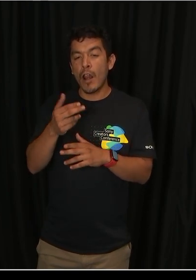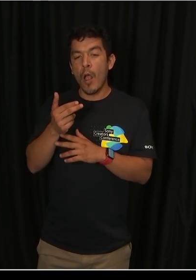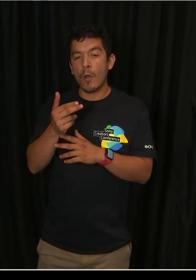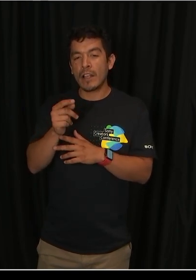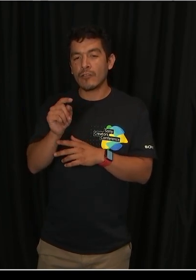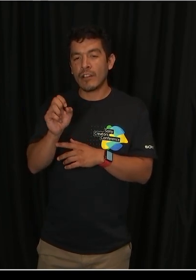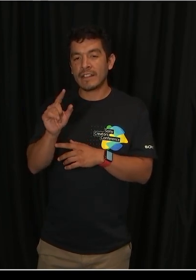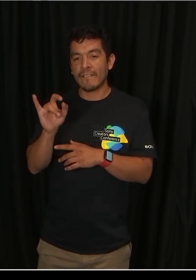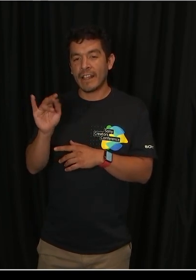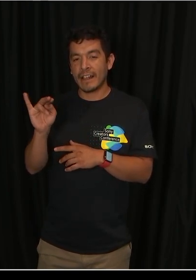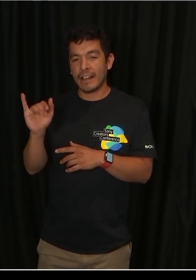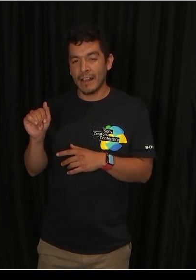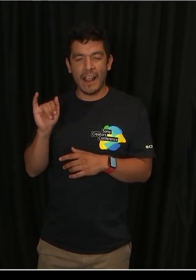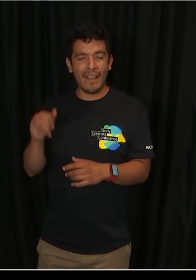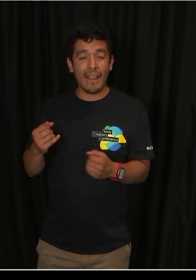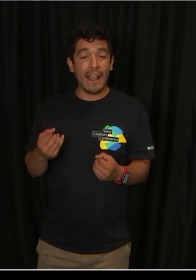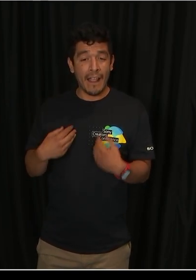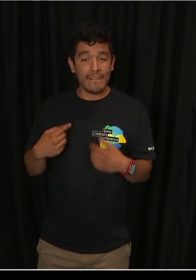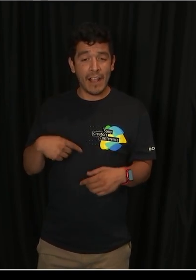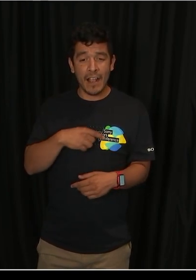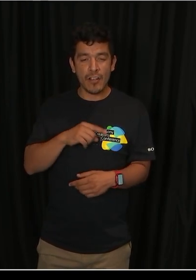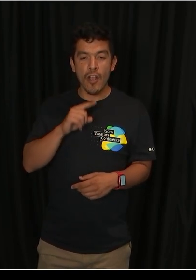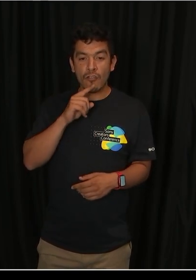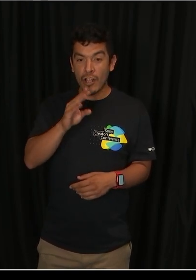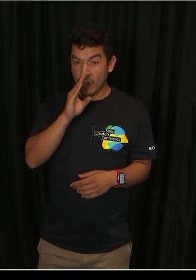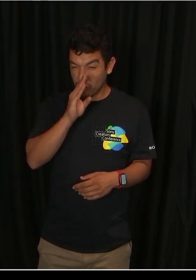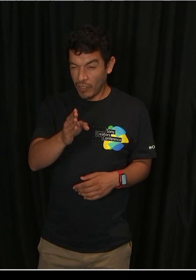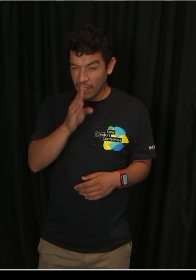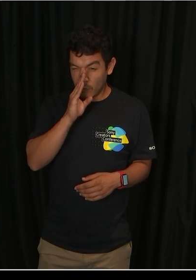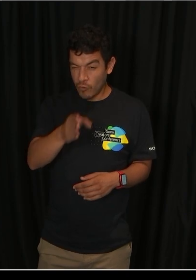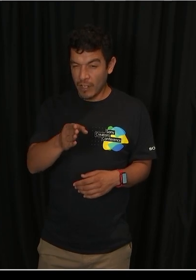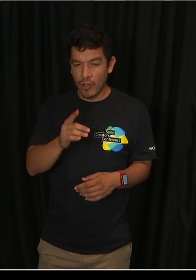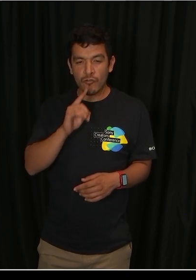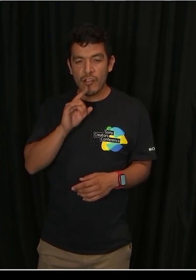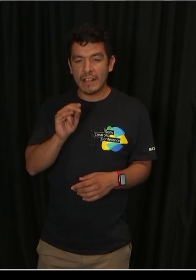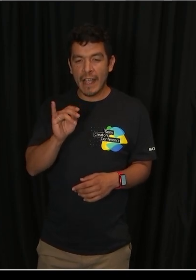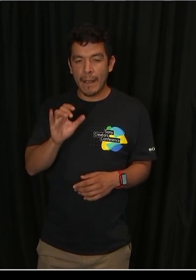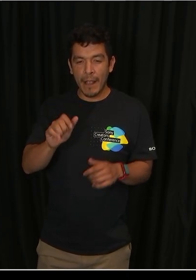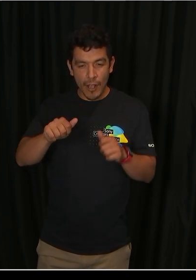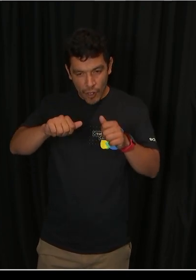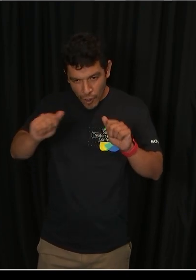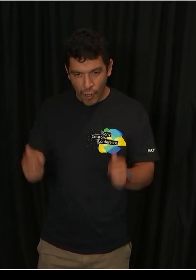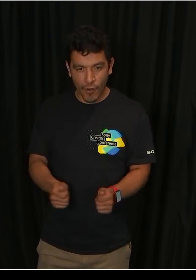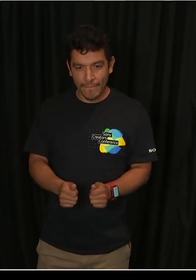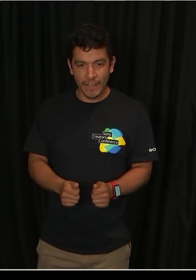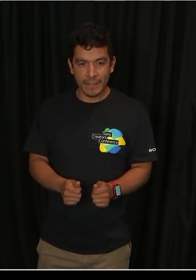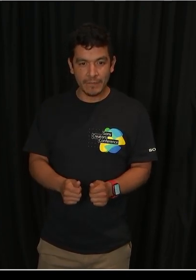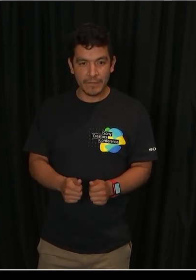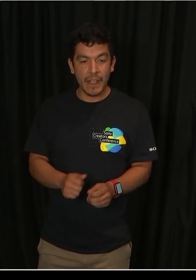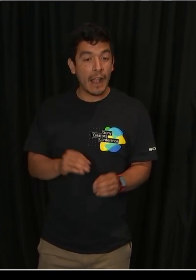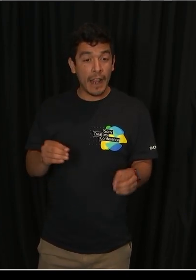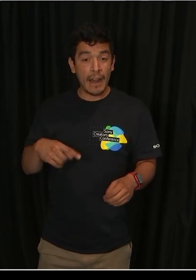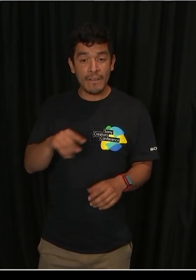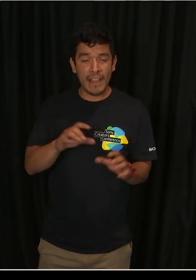which allowed us to give us really straight straights, really dynamic curves. None of this is done for free in the rig.